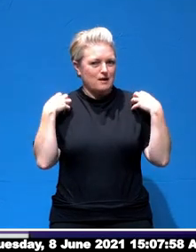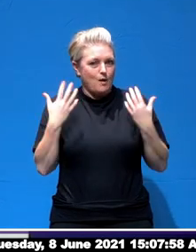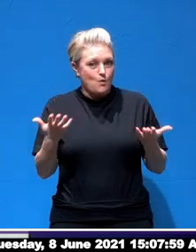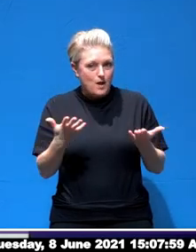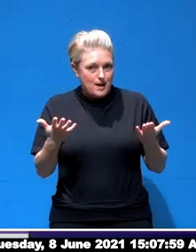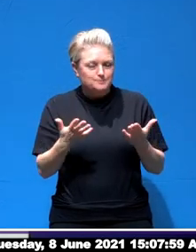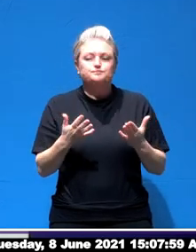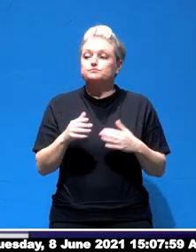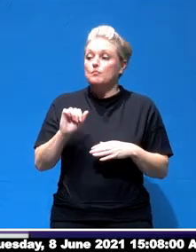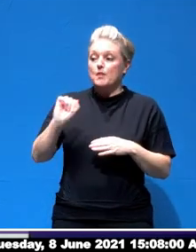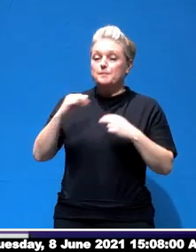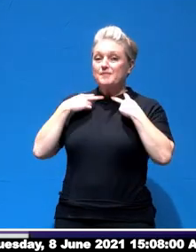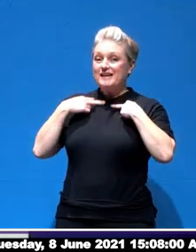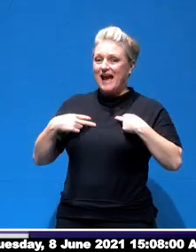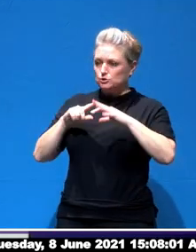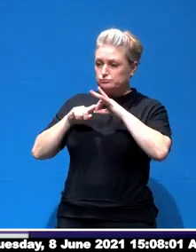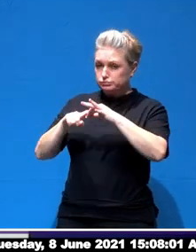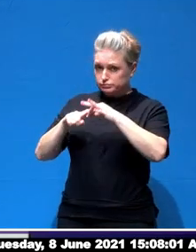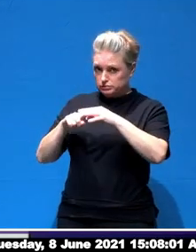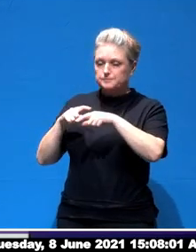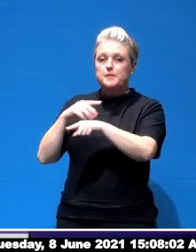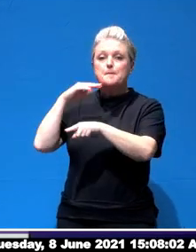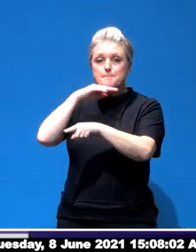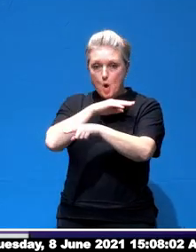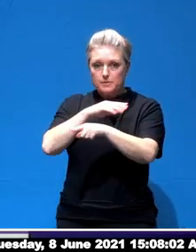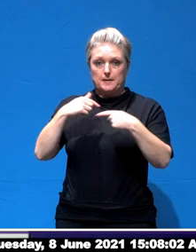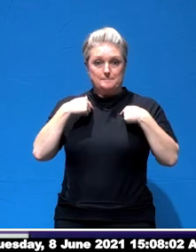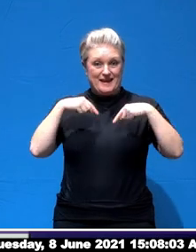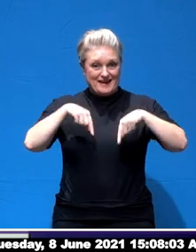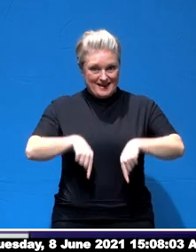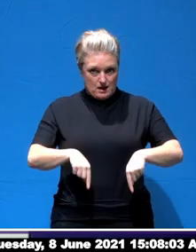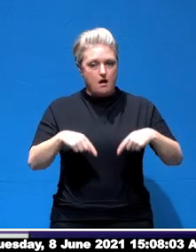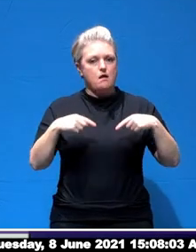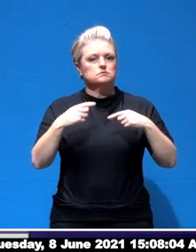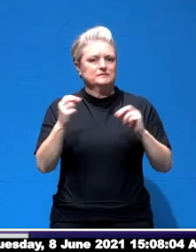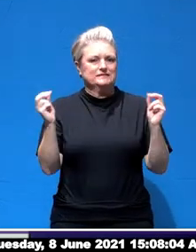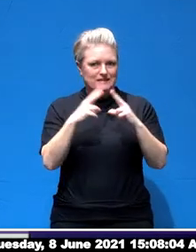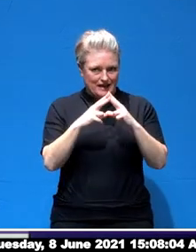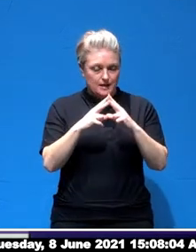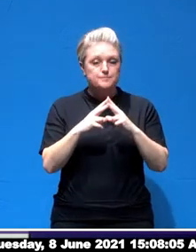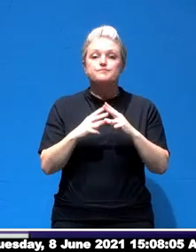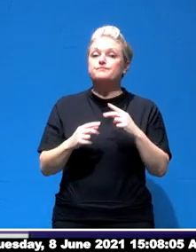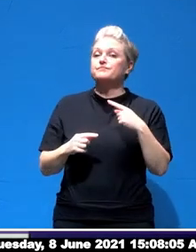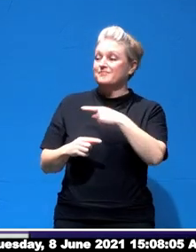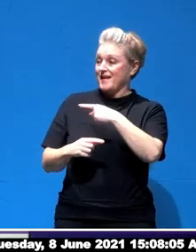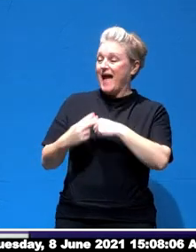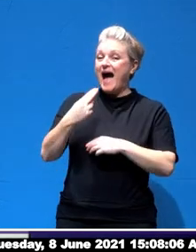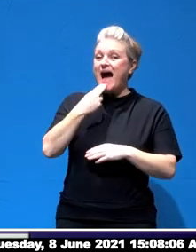to be in Sydney in our Sydney hearing room, but you do have two Commissioners in the Adelaide hearing room with you, Commissioner Bennett